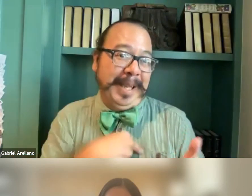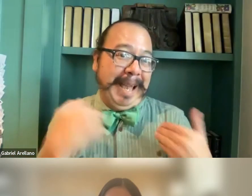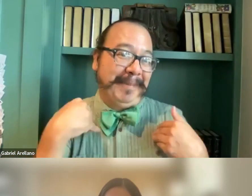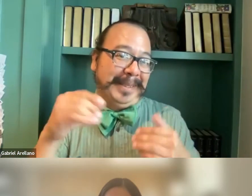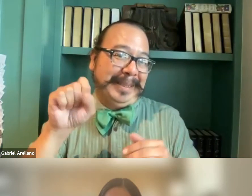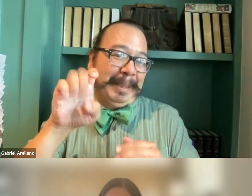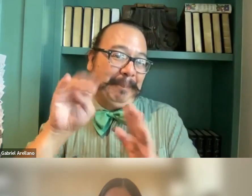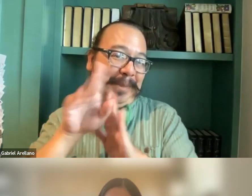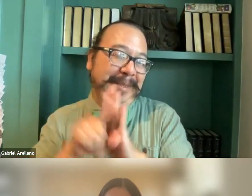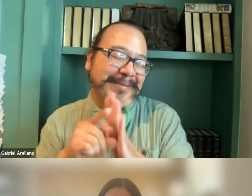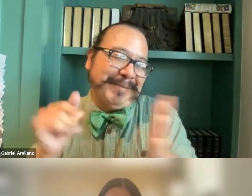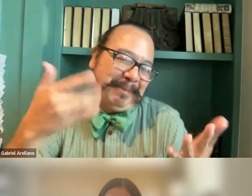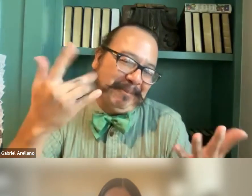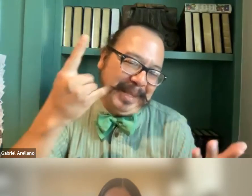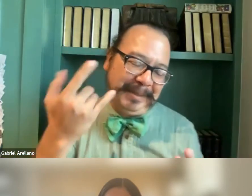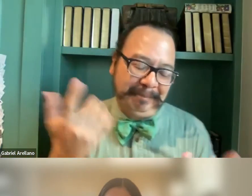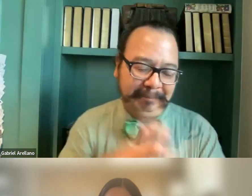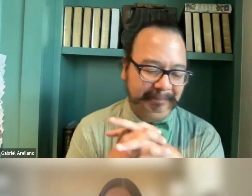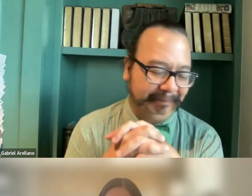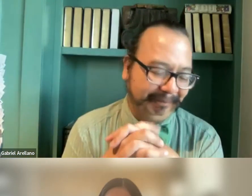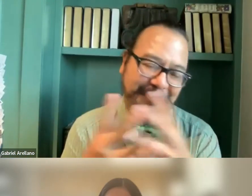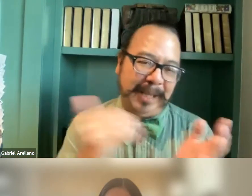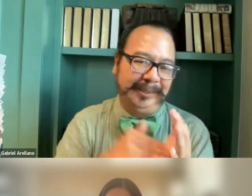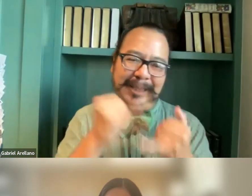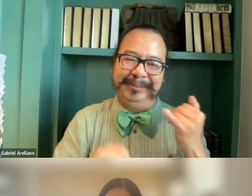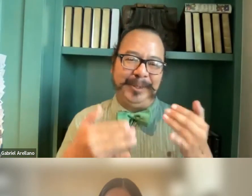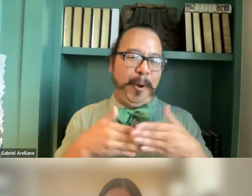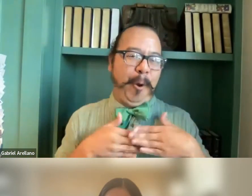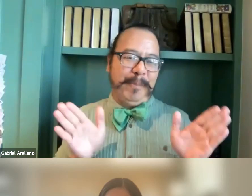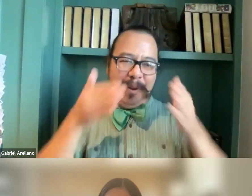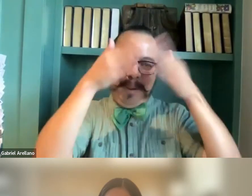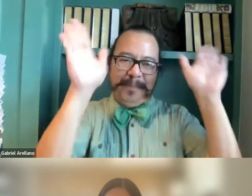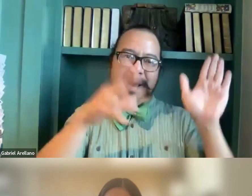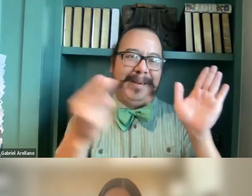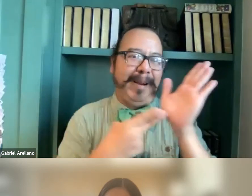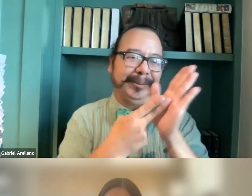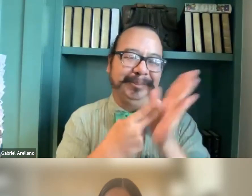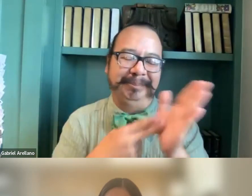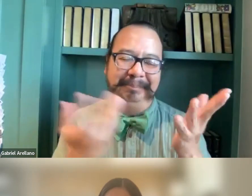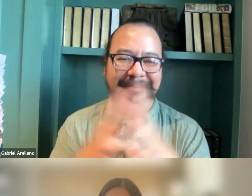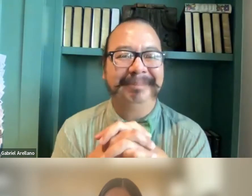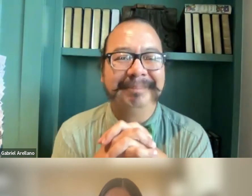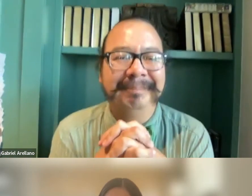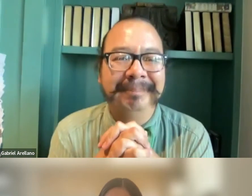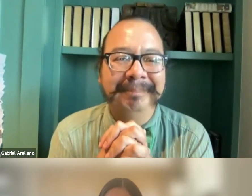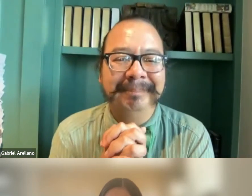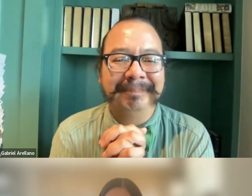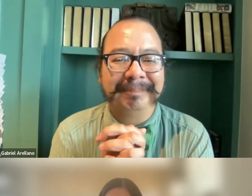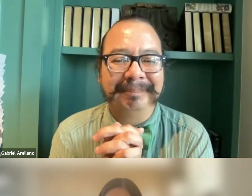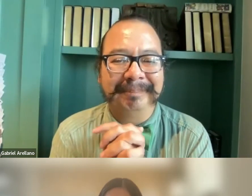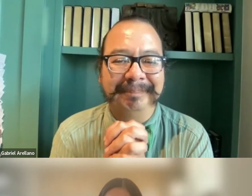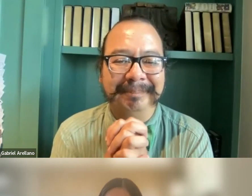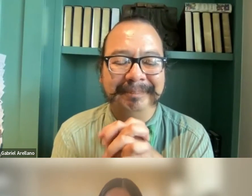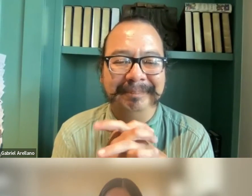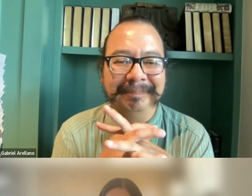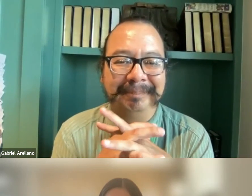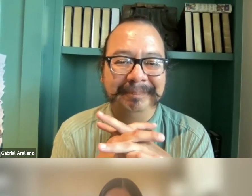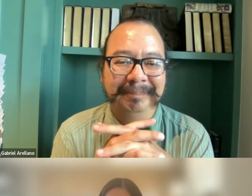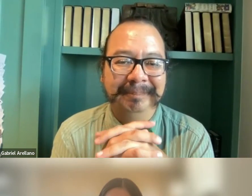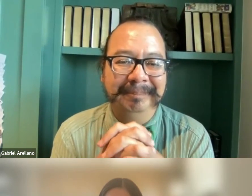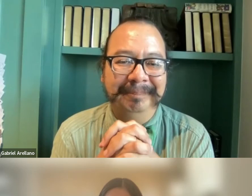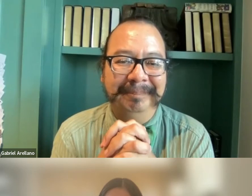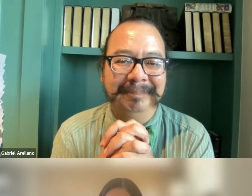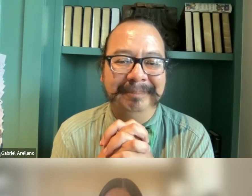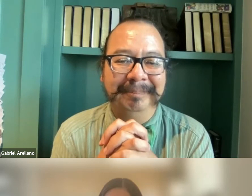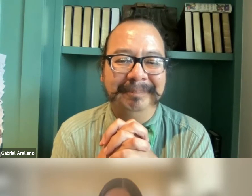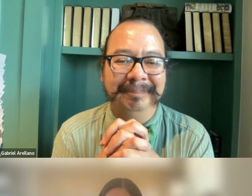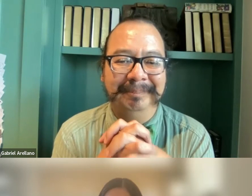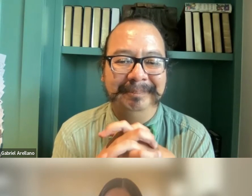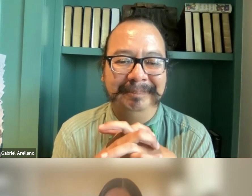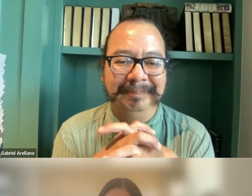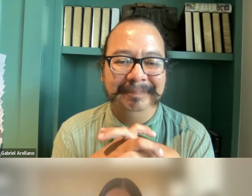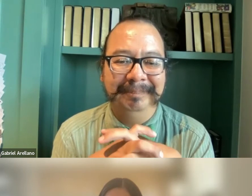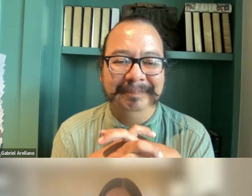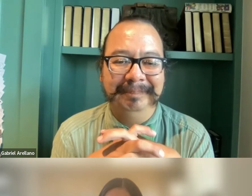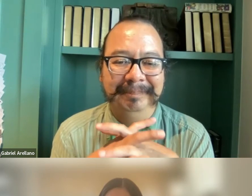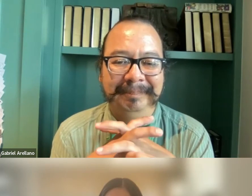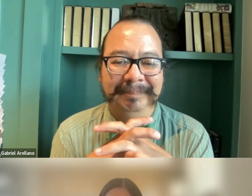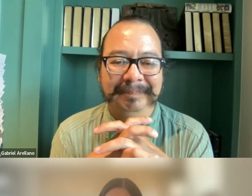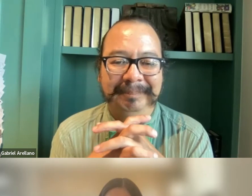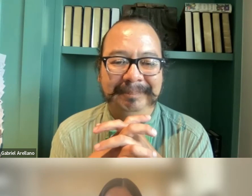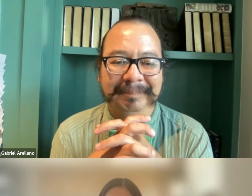ASL, Crescenciano: of course, future successes. Uh, but by having people just incorporate stem into their general life. And I will finish up my comment with having an open mind having an open heart and being authentic. Thank you.